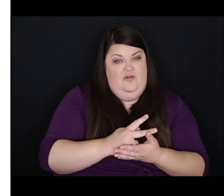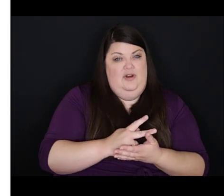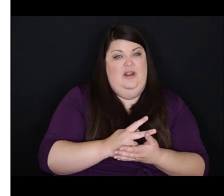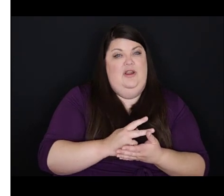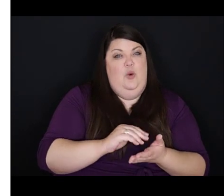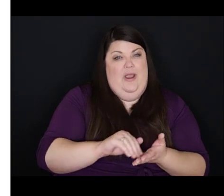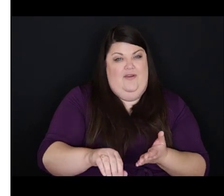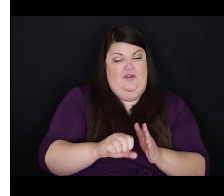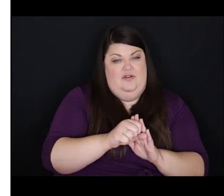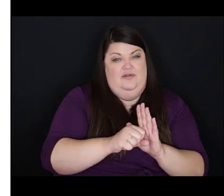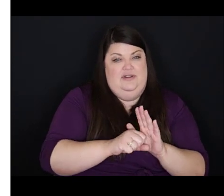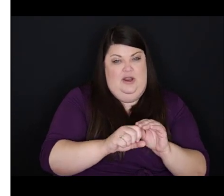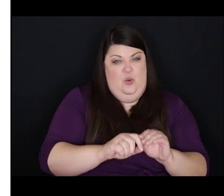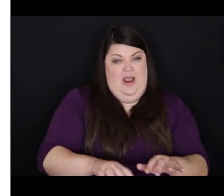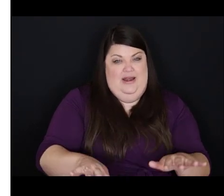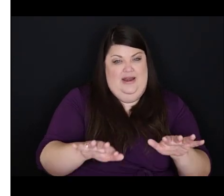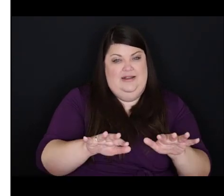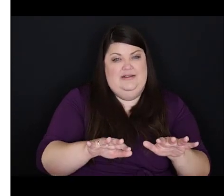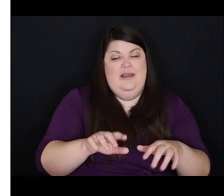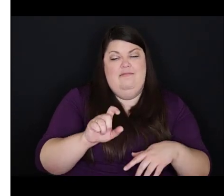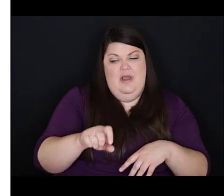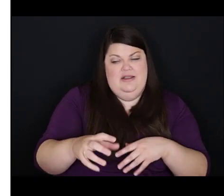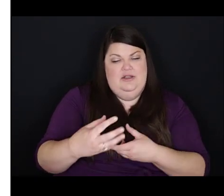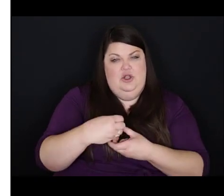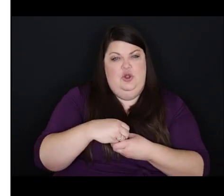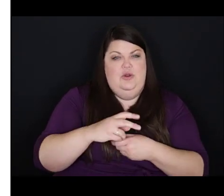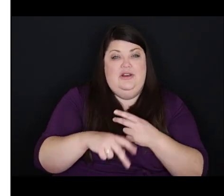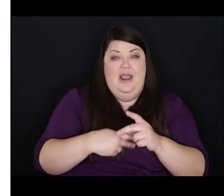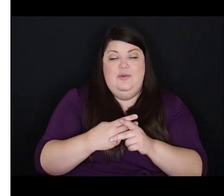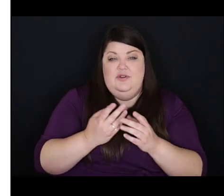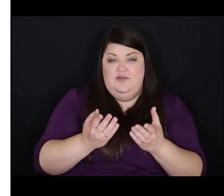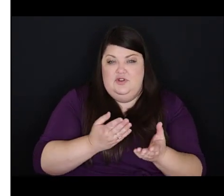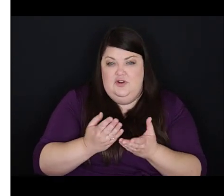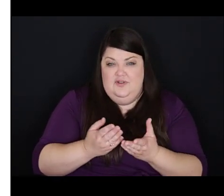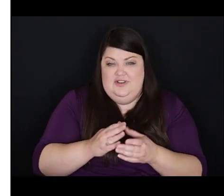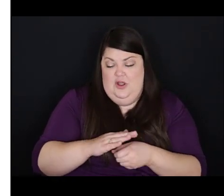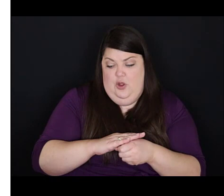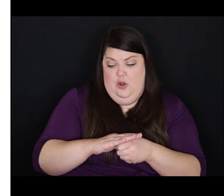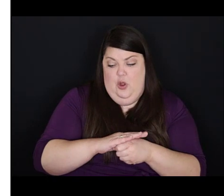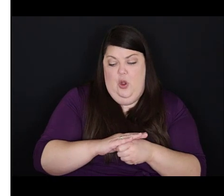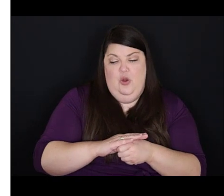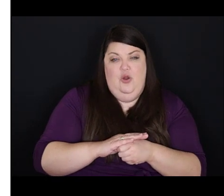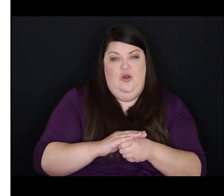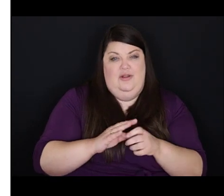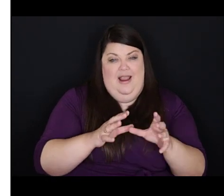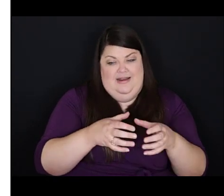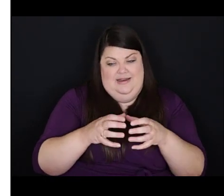types of services and the local entities providing such services under the waiver of statewideness